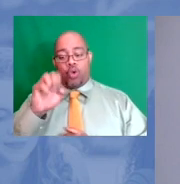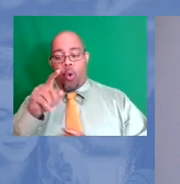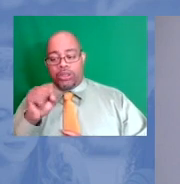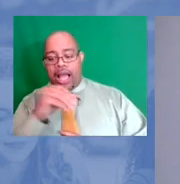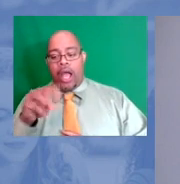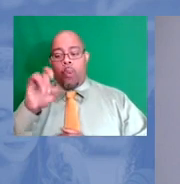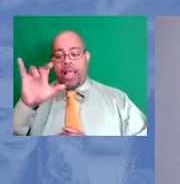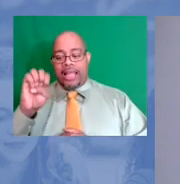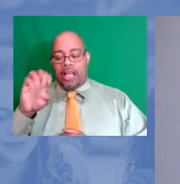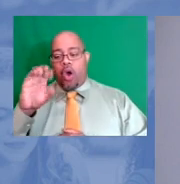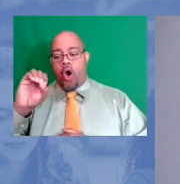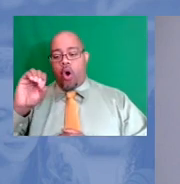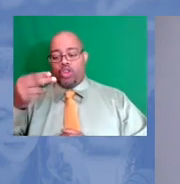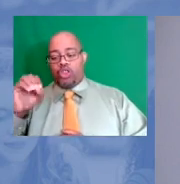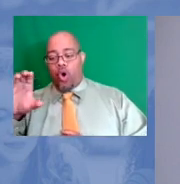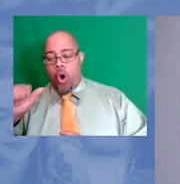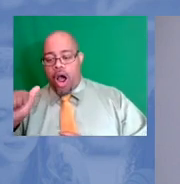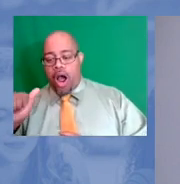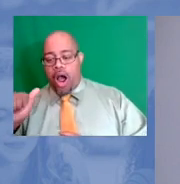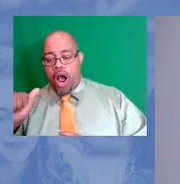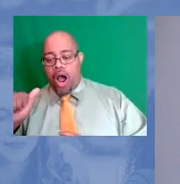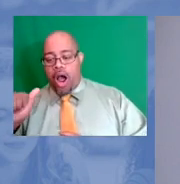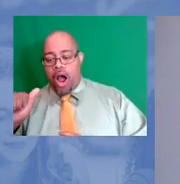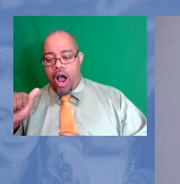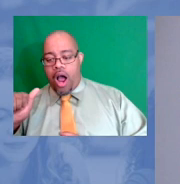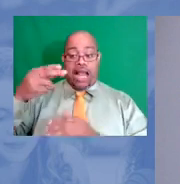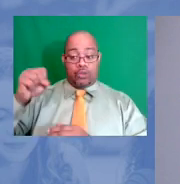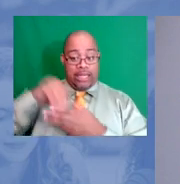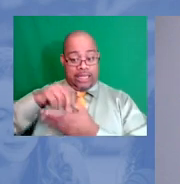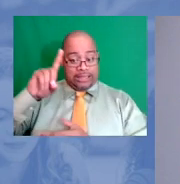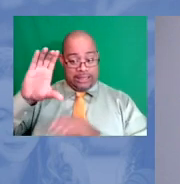THEY ATTEND CAPITAL CITY HIGH SCHOOL HERE IN WASHINGTON, D.C. AND YOU'RE GOING TO GET